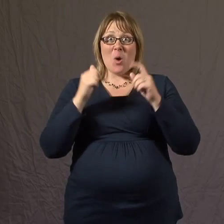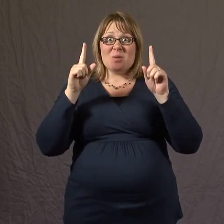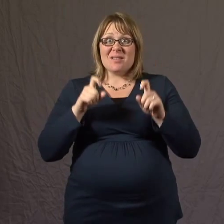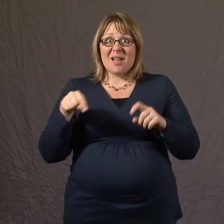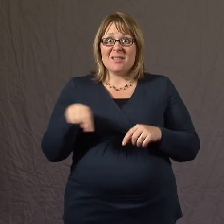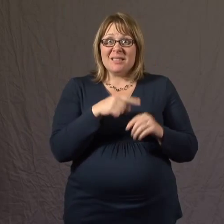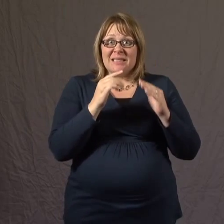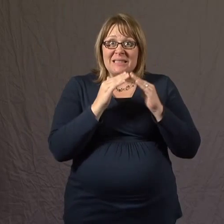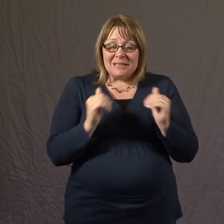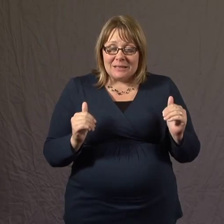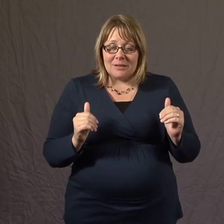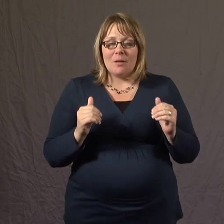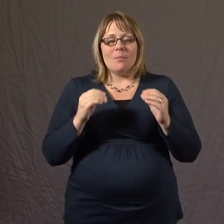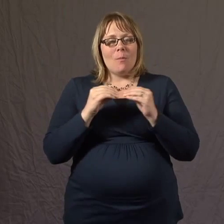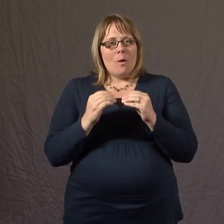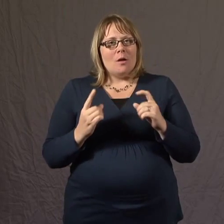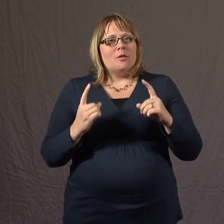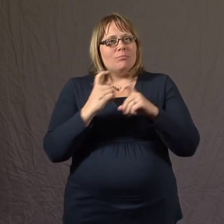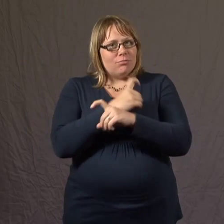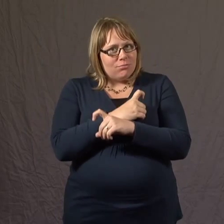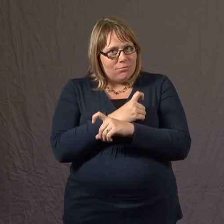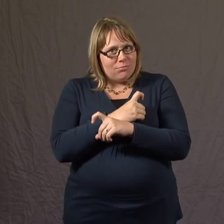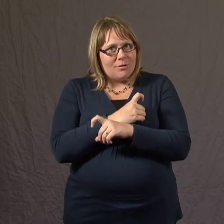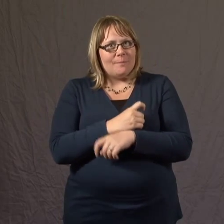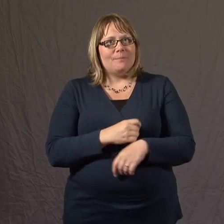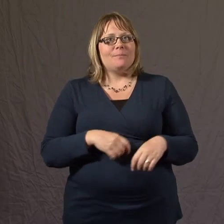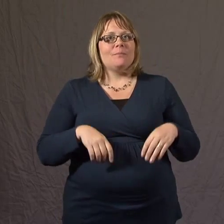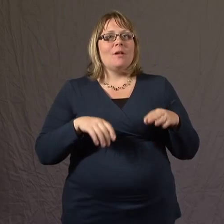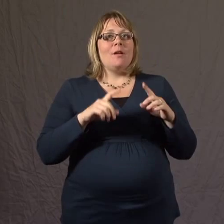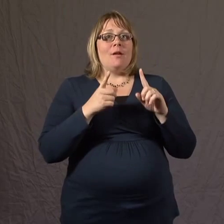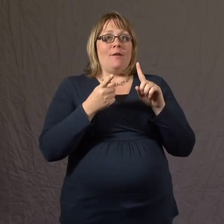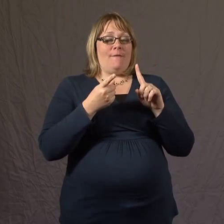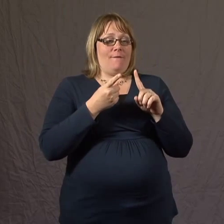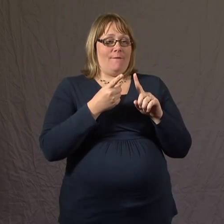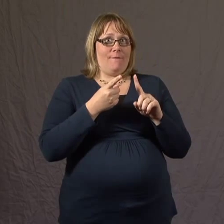transmitter.